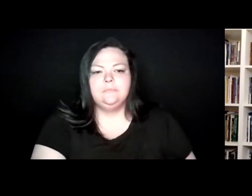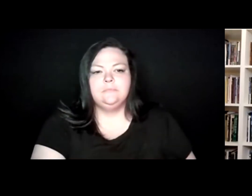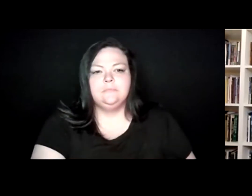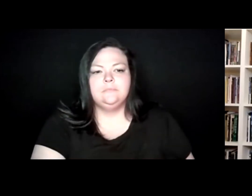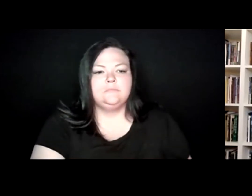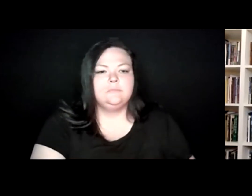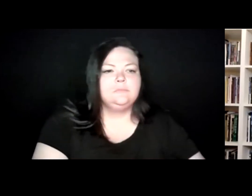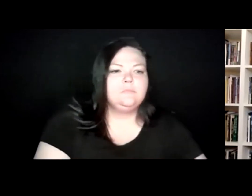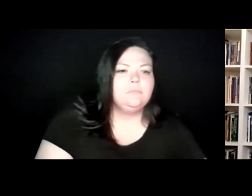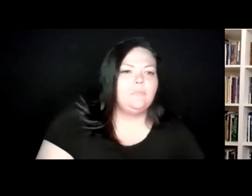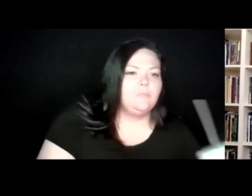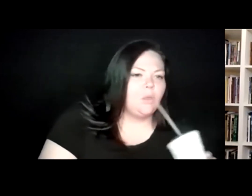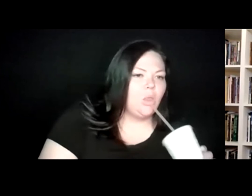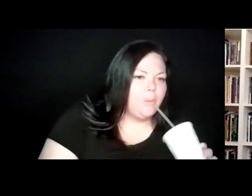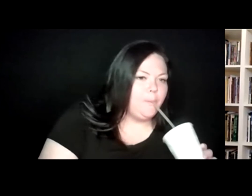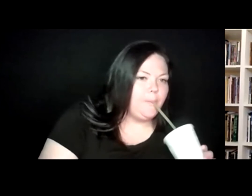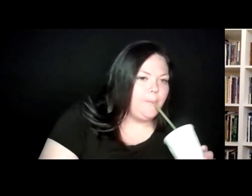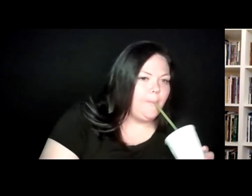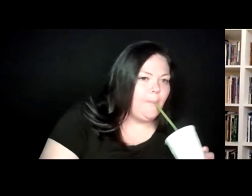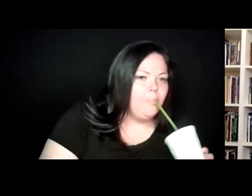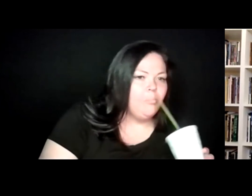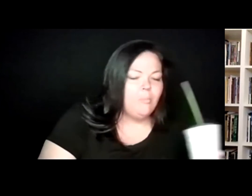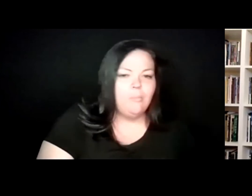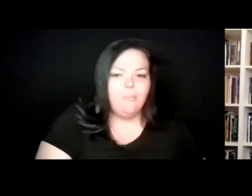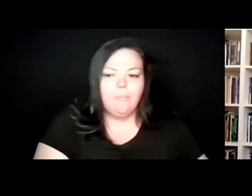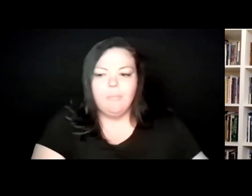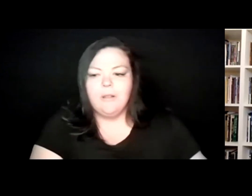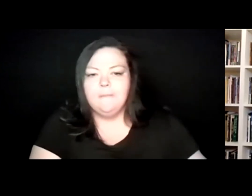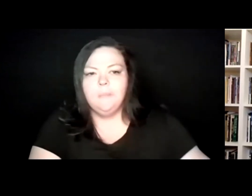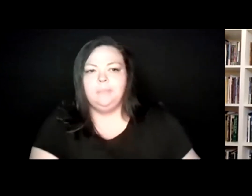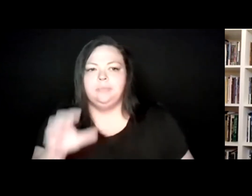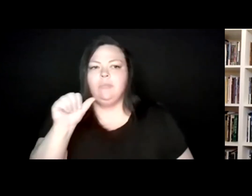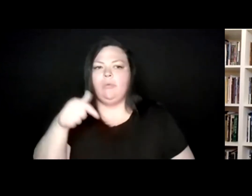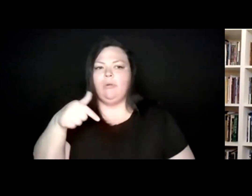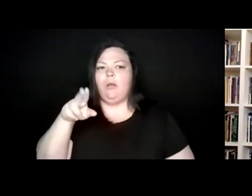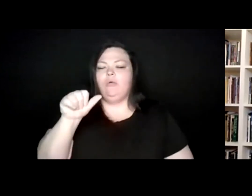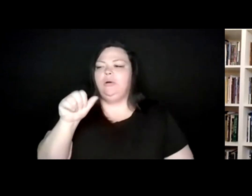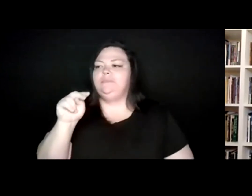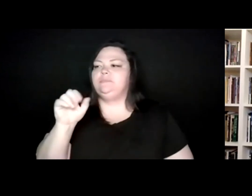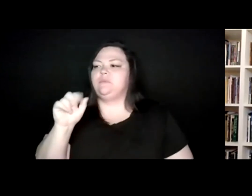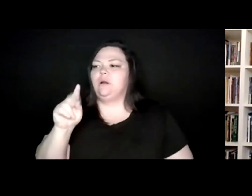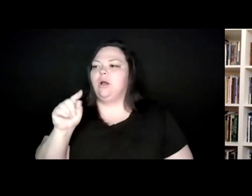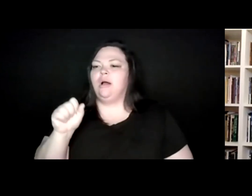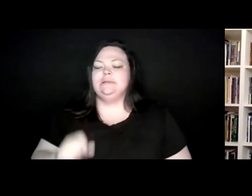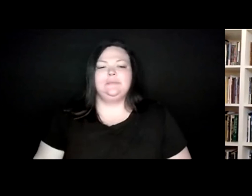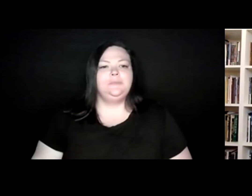They’ve made robotic/ aquanauts now, /